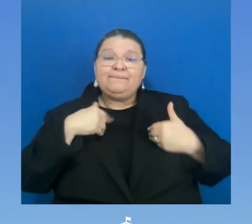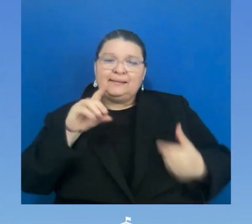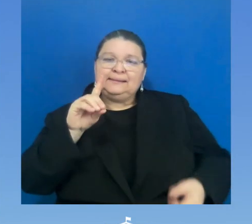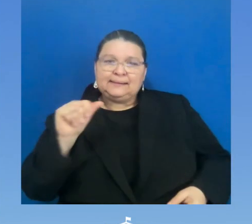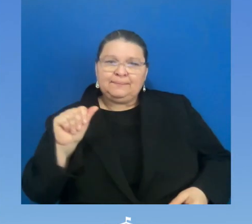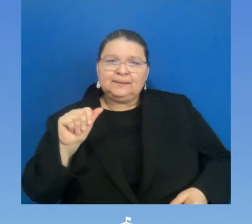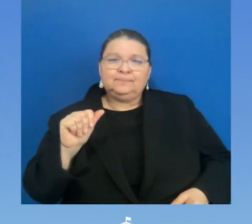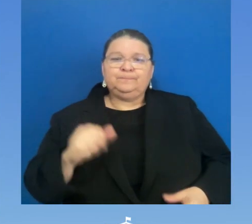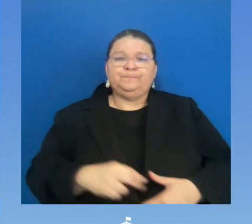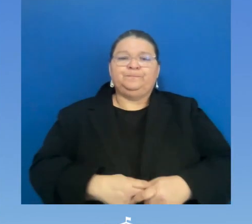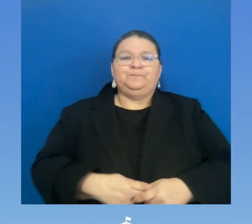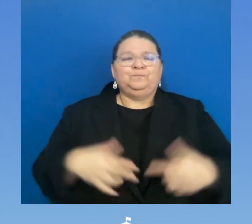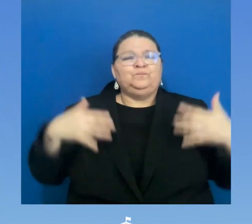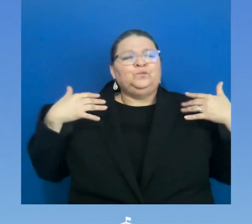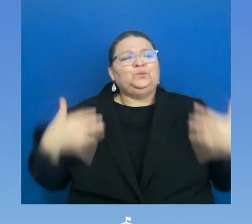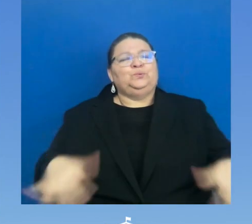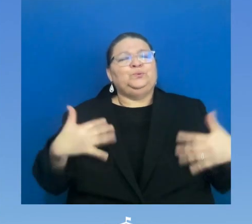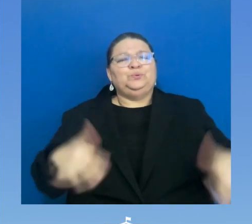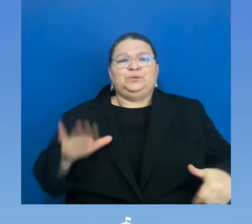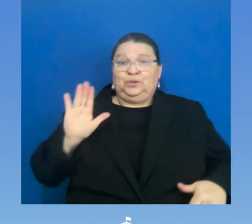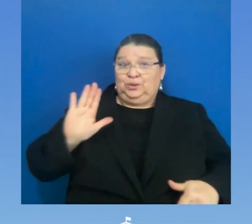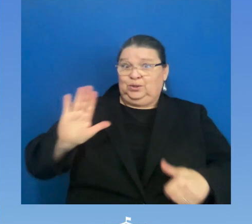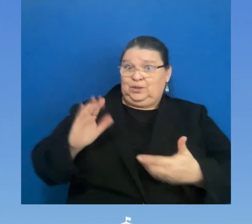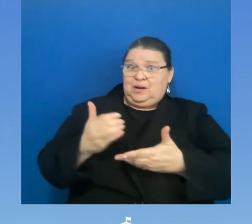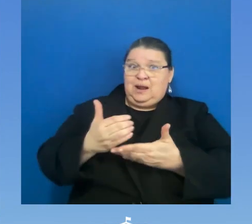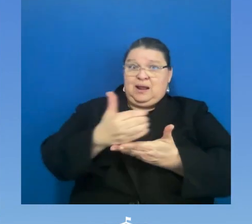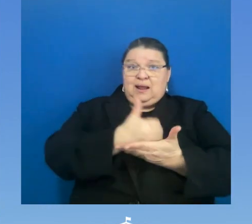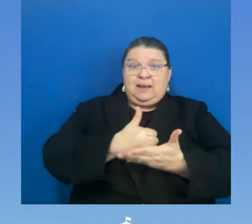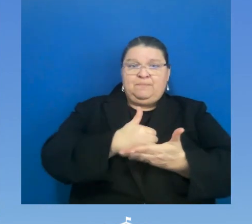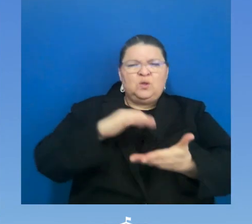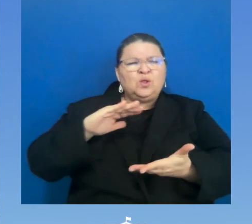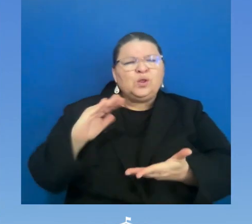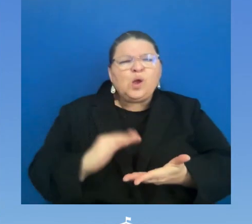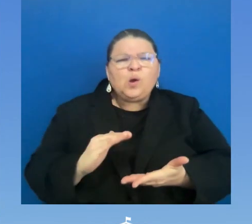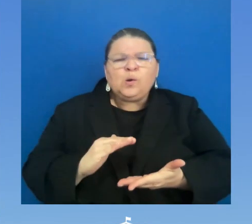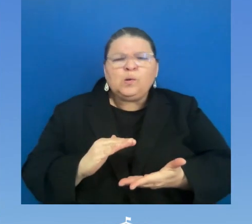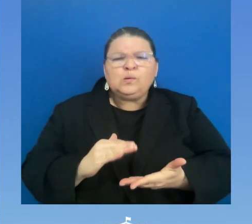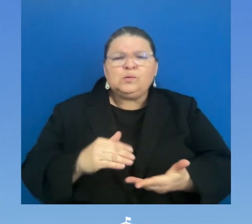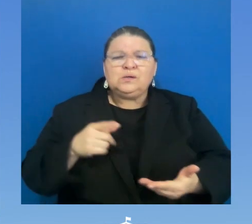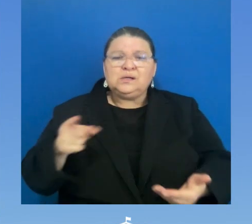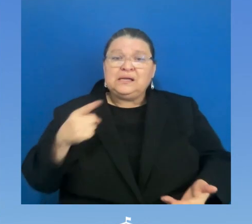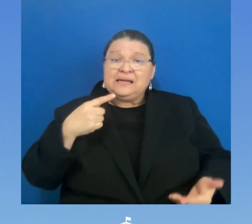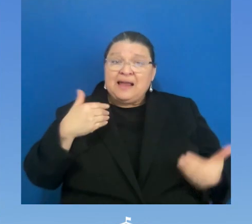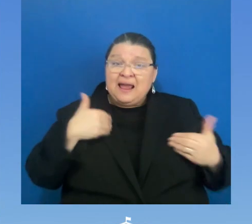and she talked about it. She found a better opportunity and a pre apprentice program, which is called Oregon Trades Women,